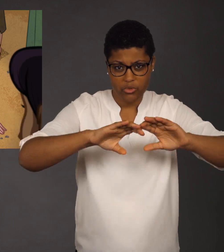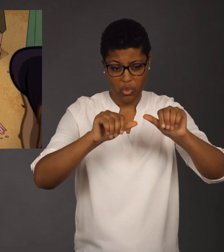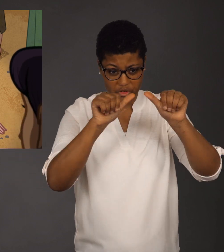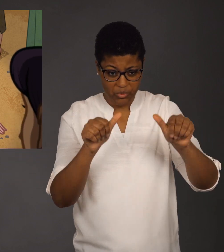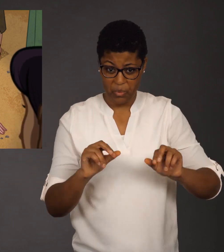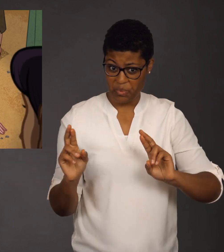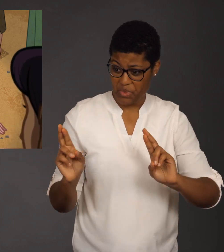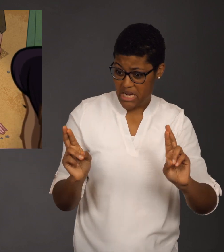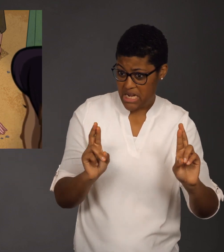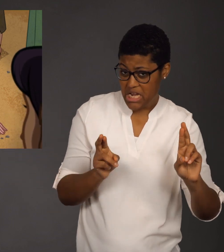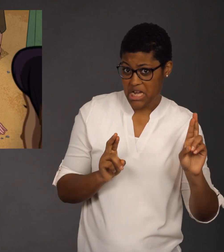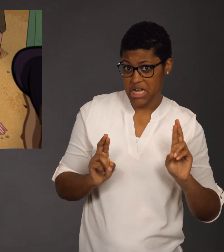and prepared the sacrifice.